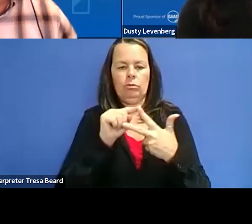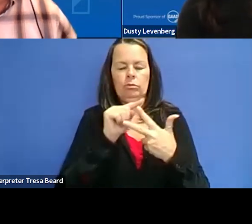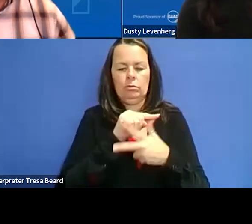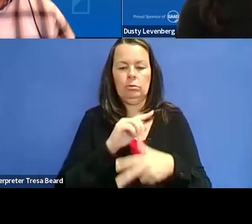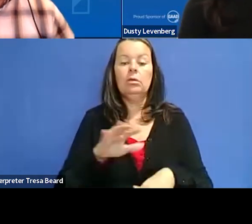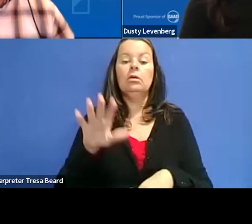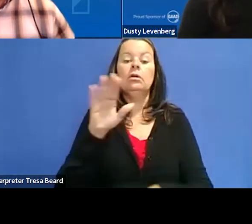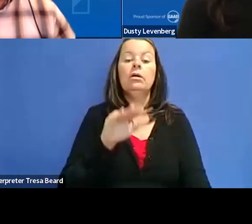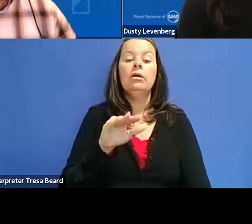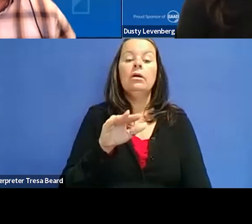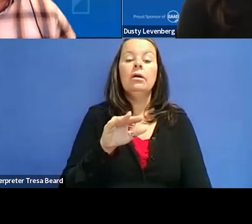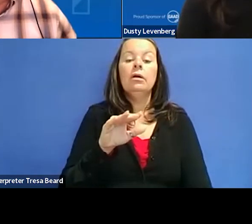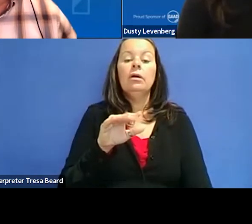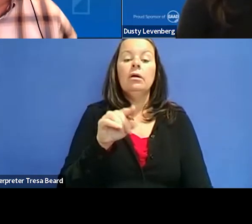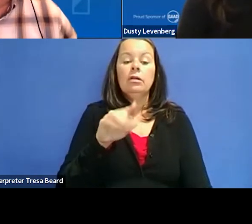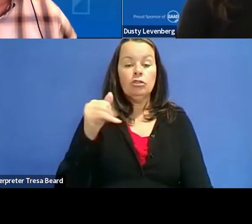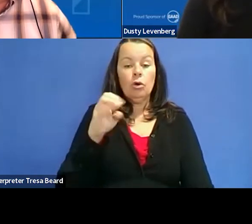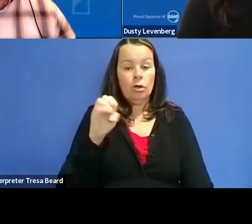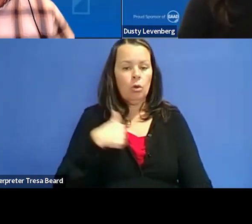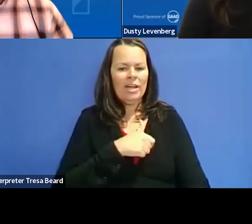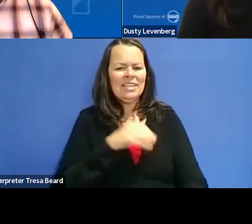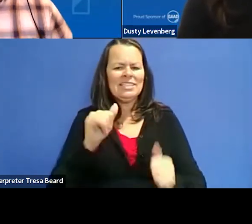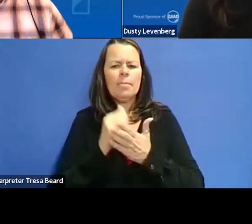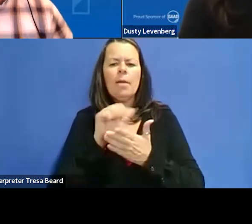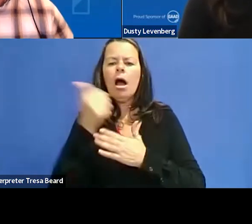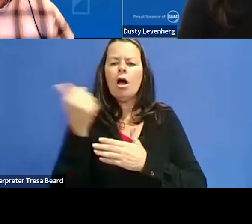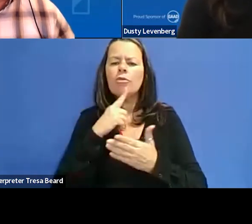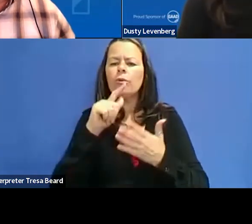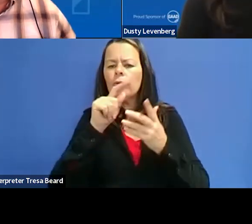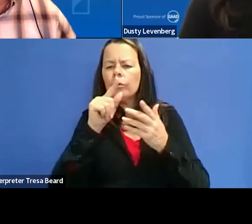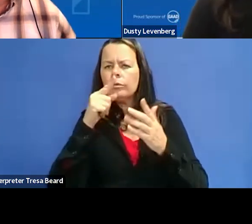I don't want people to think there was only screen readers. Can you clarify that? Dennis Lembree: Yeah.